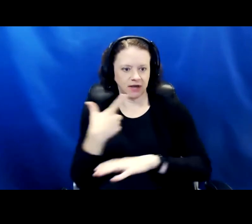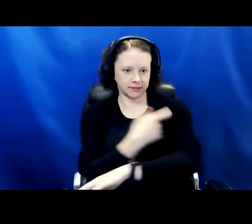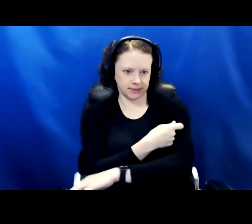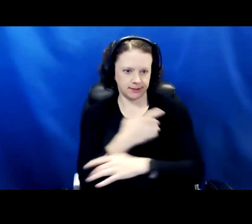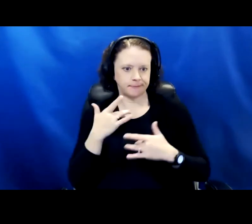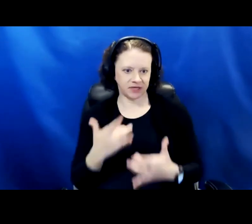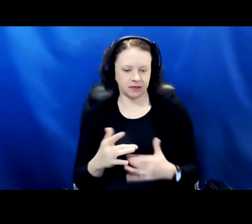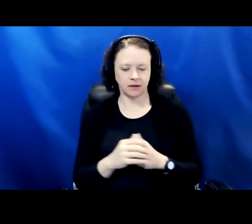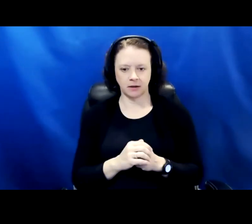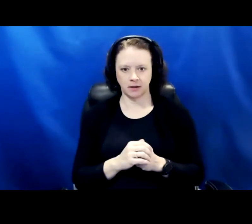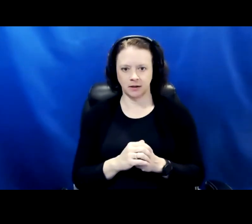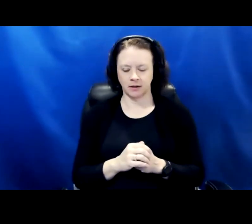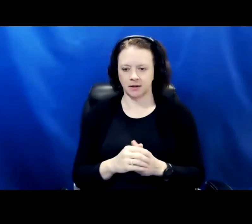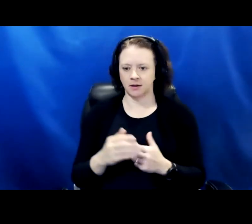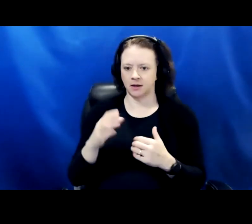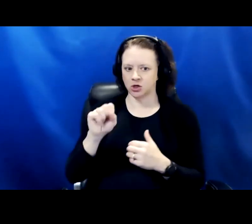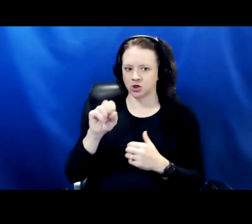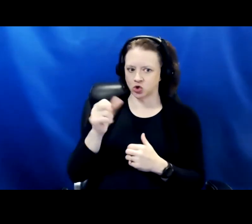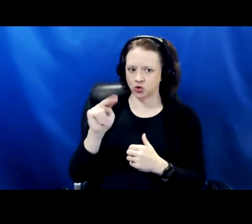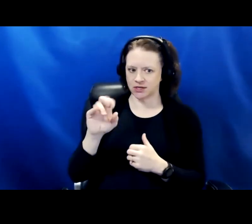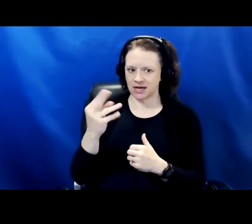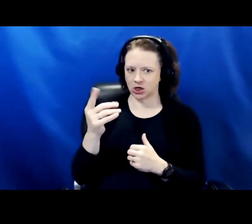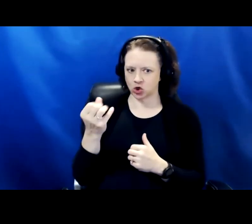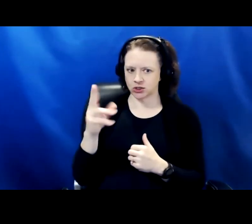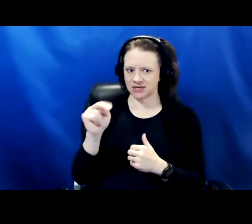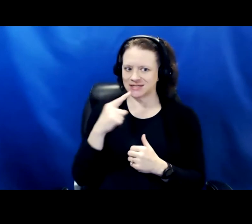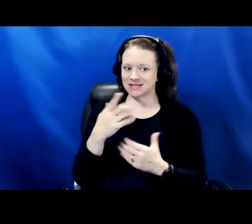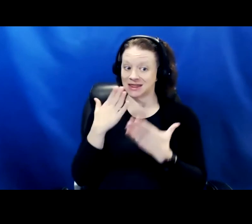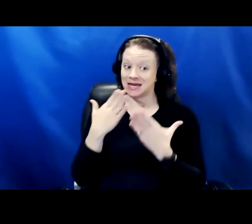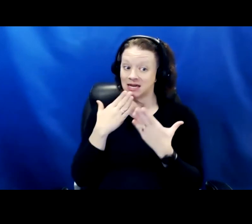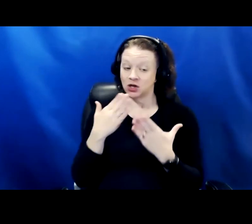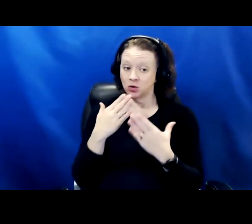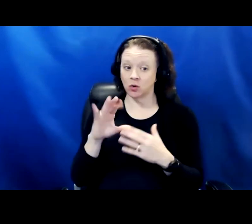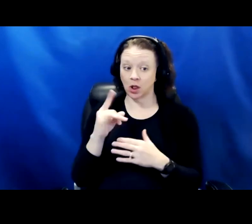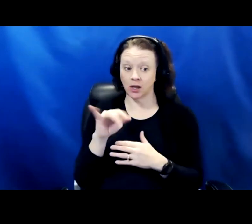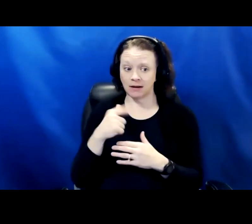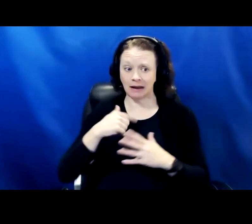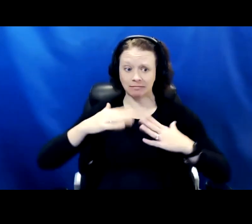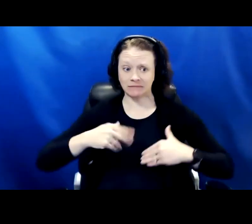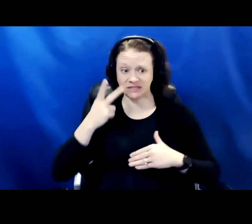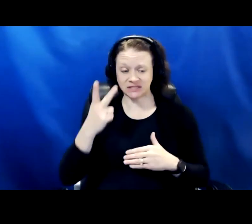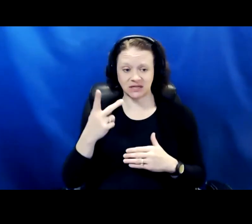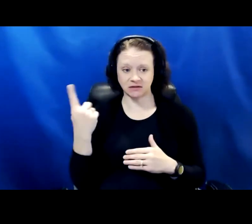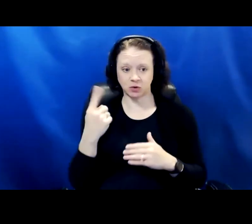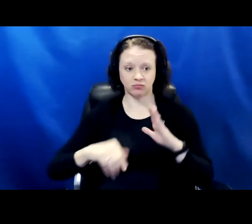[Susan] Thanks, Claudia. This is Susan Henderson. I haven't seen anybody raise their hands. I do see one question in the chat